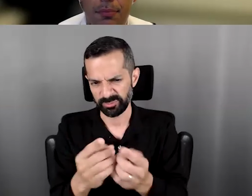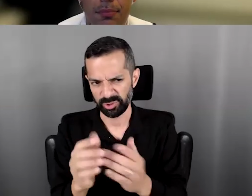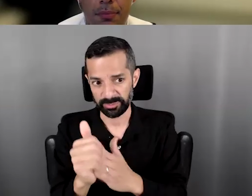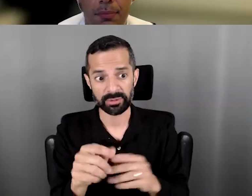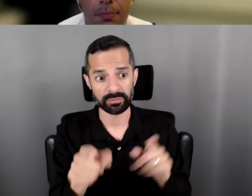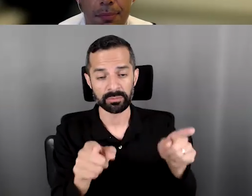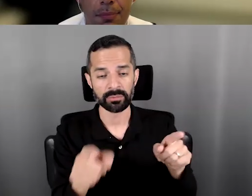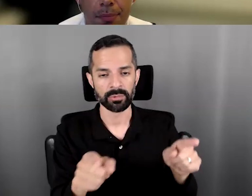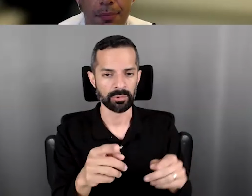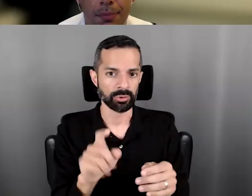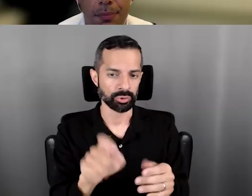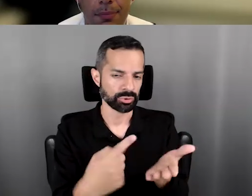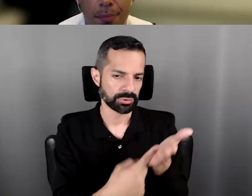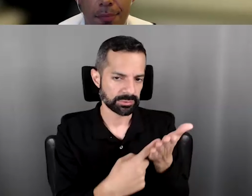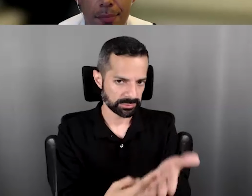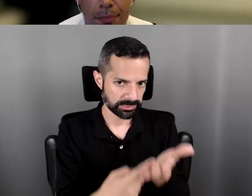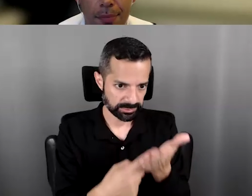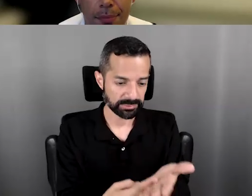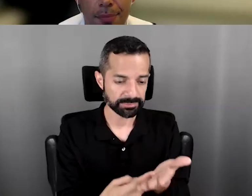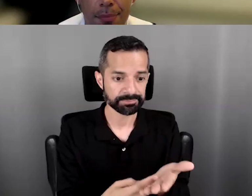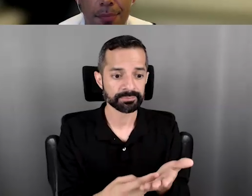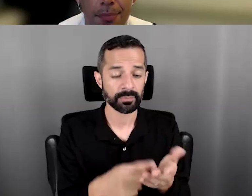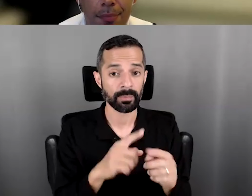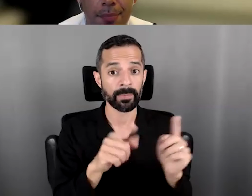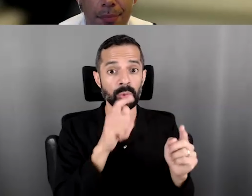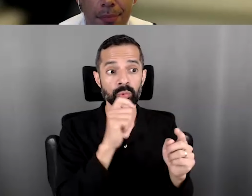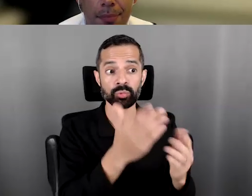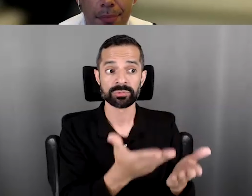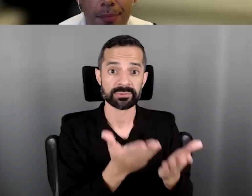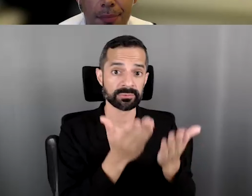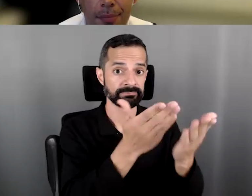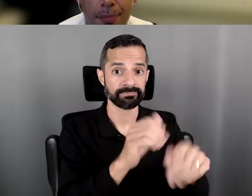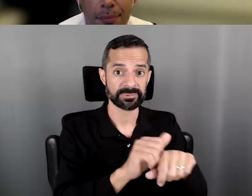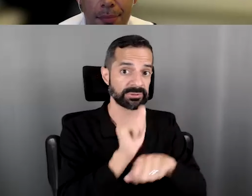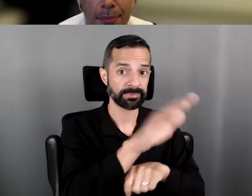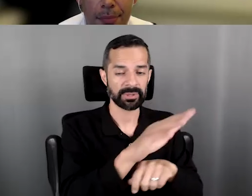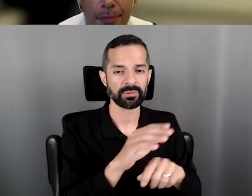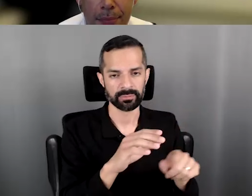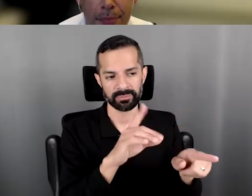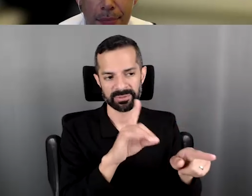But it is submitted by the dean. And they can certainly share in the writing.